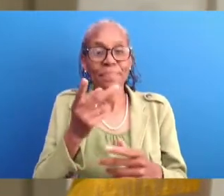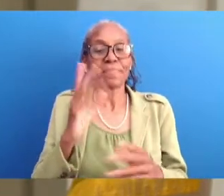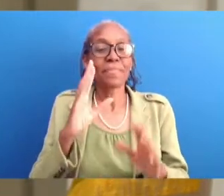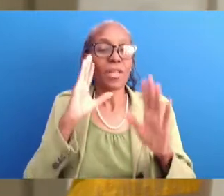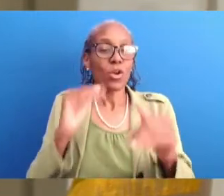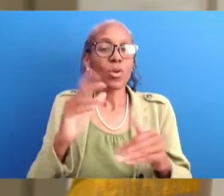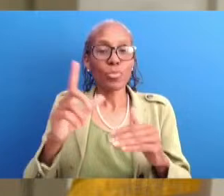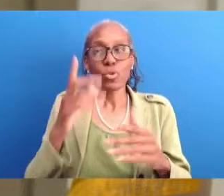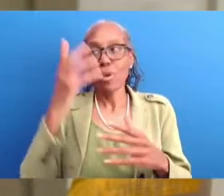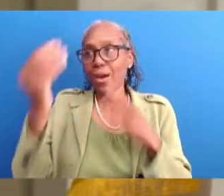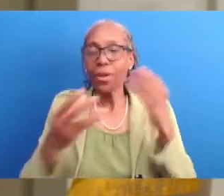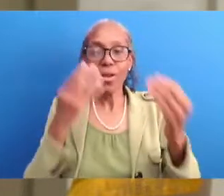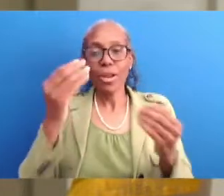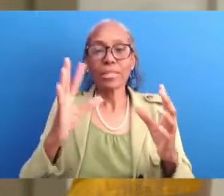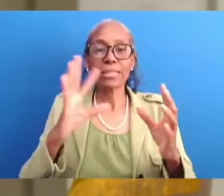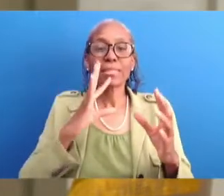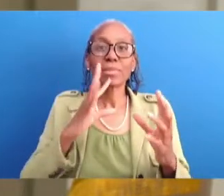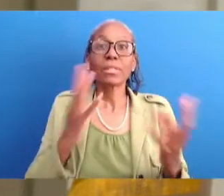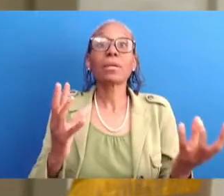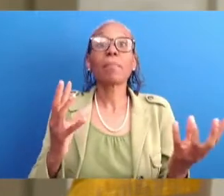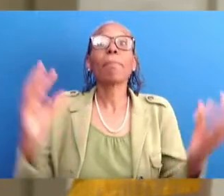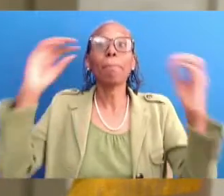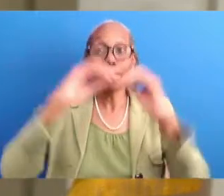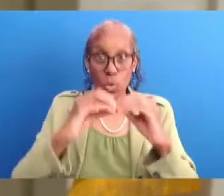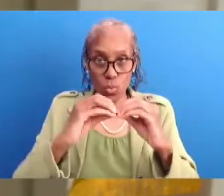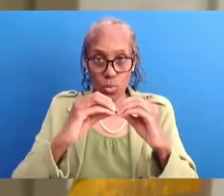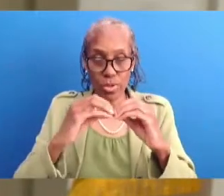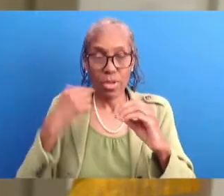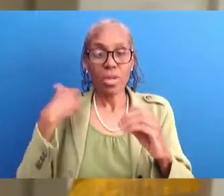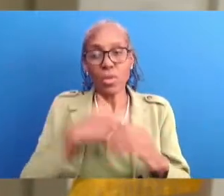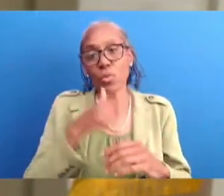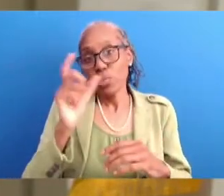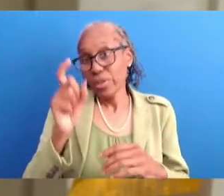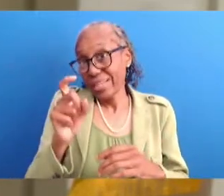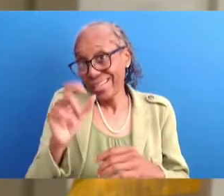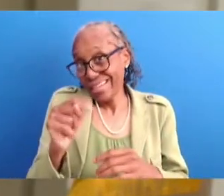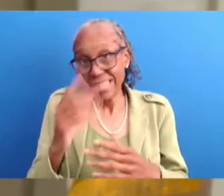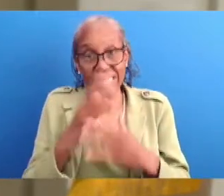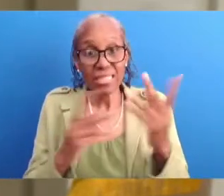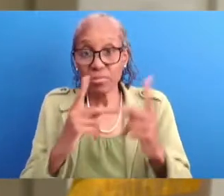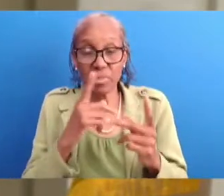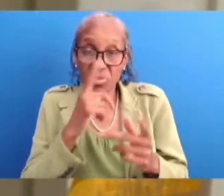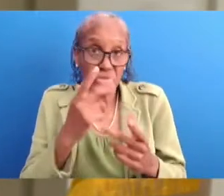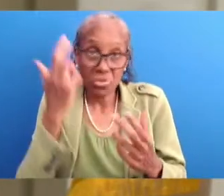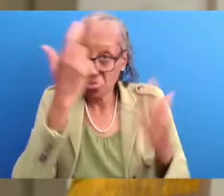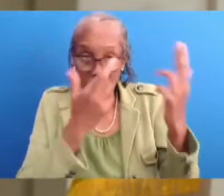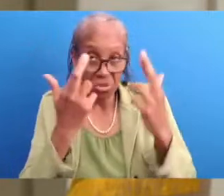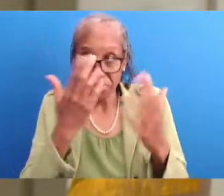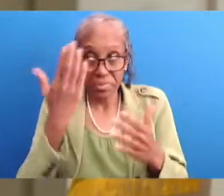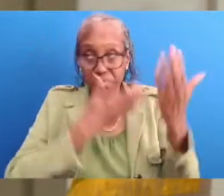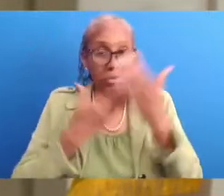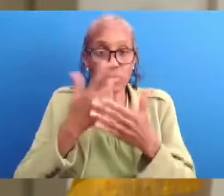I APPRECIATE THE EDUCATION AND I